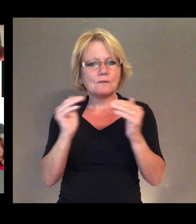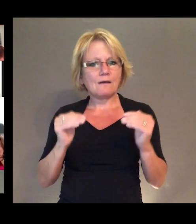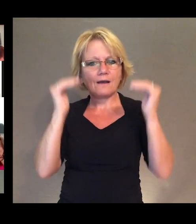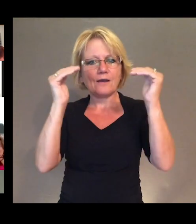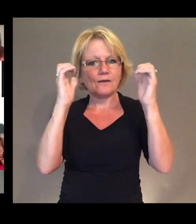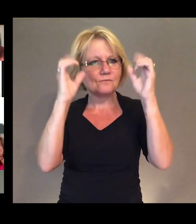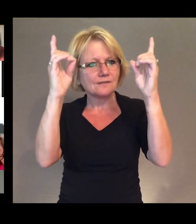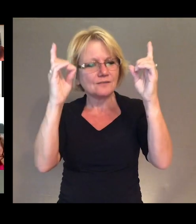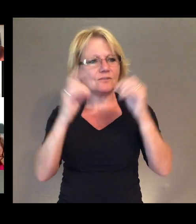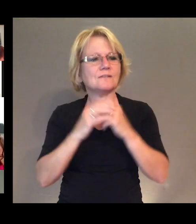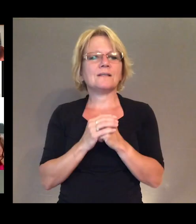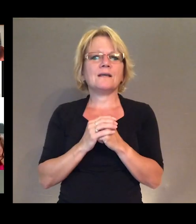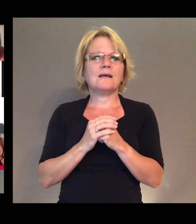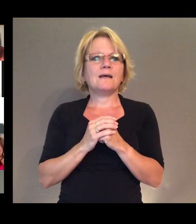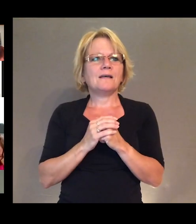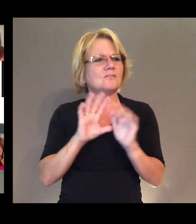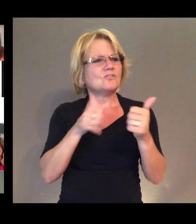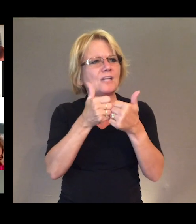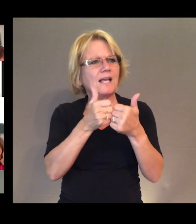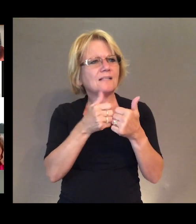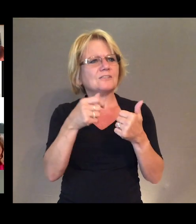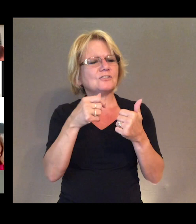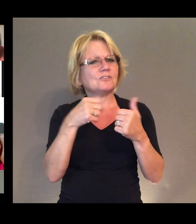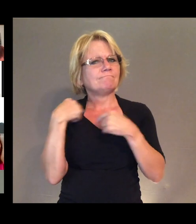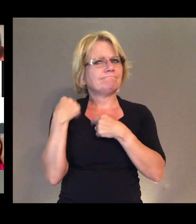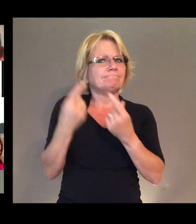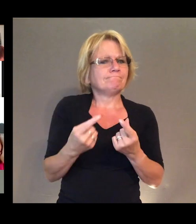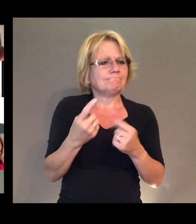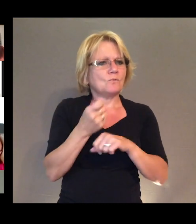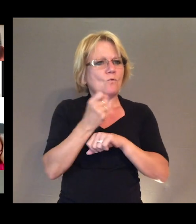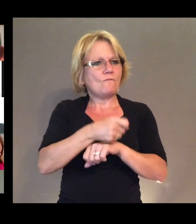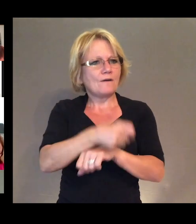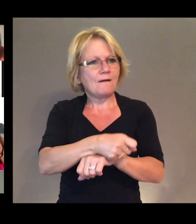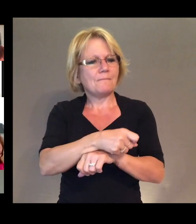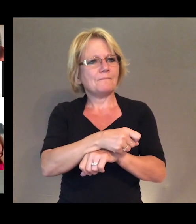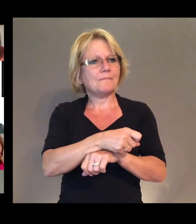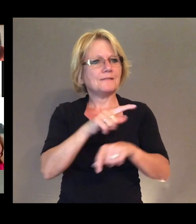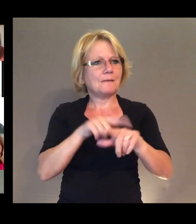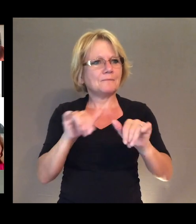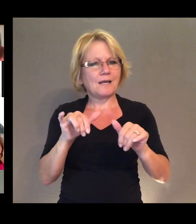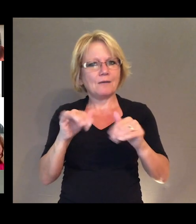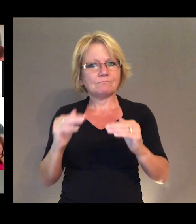and about the challenges you may have had to overcome while furthering your education as a black woman?